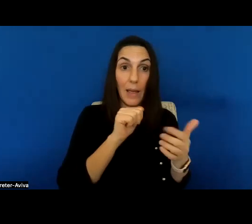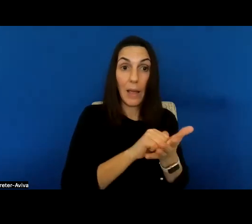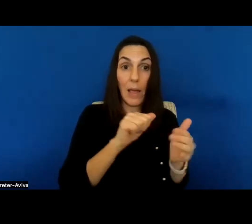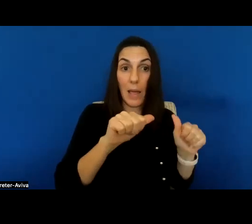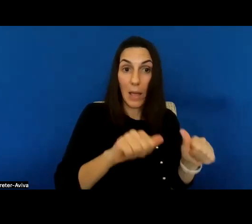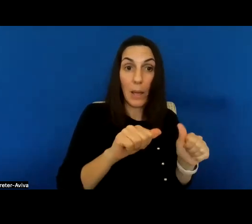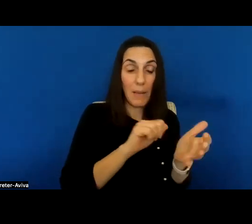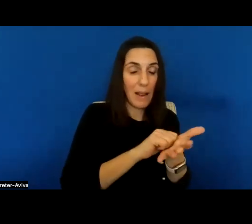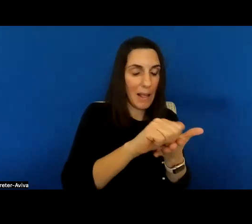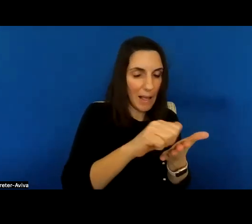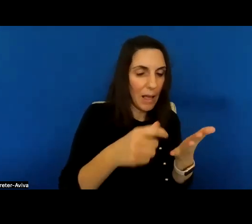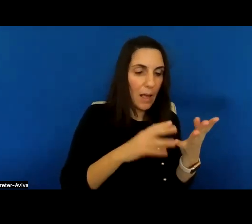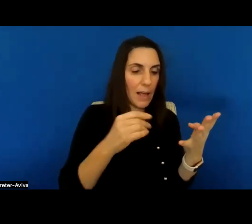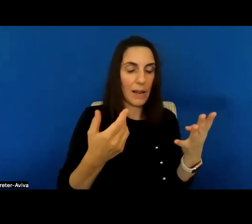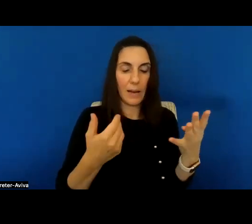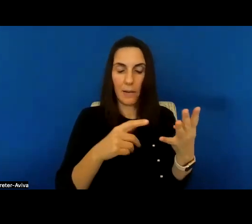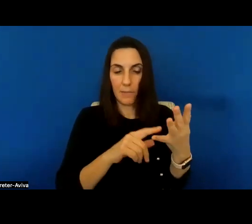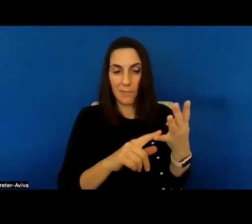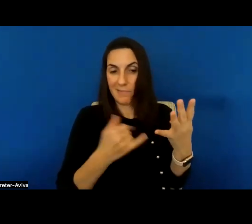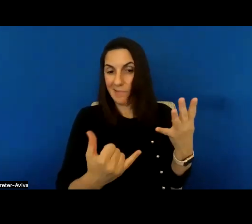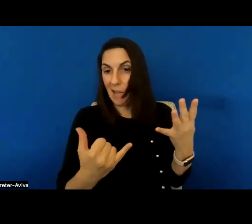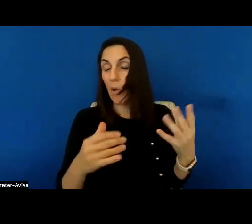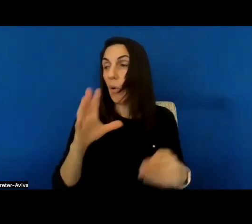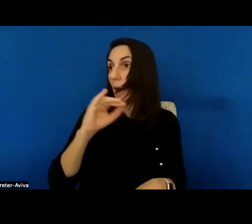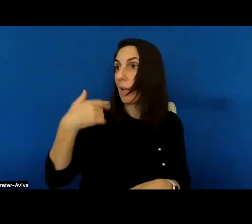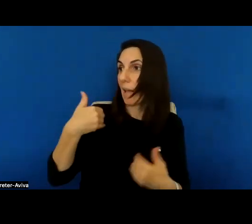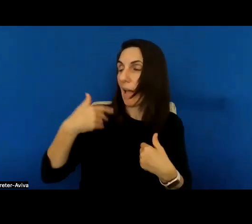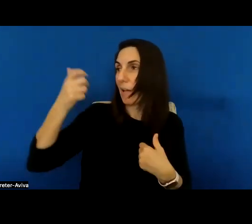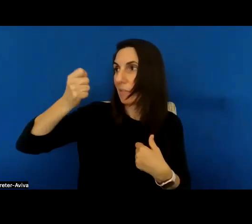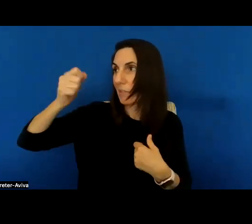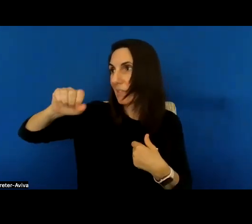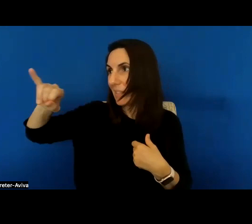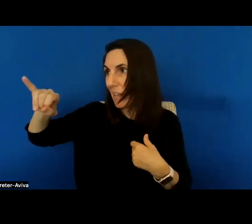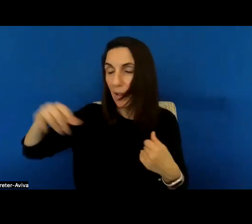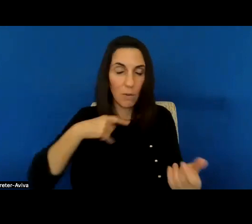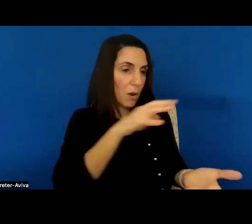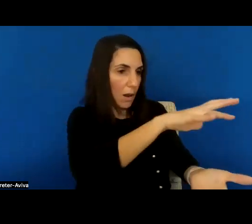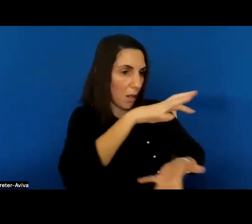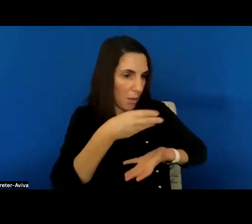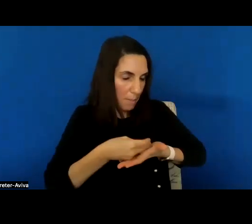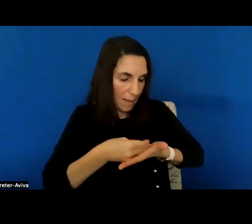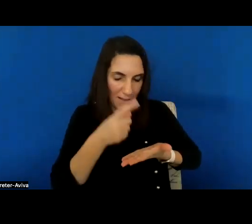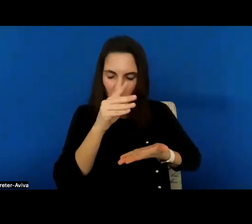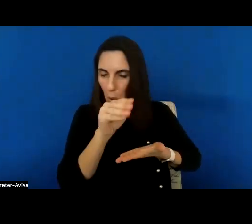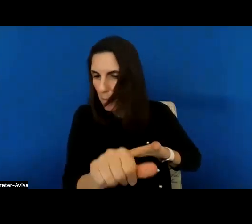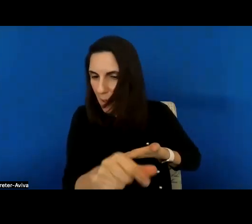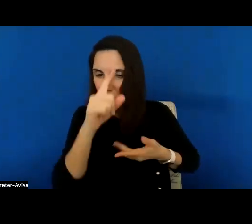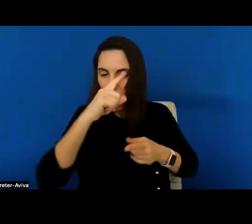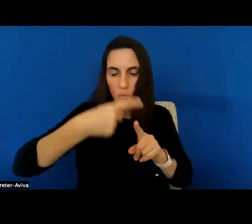11:32:40 Say a $1,000 to pay my rent or mortgage payment, in February, and I held it through